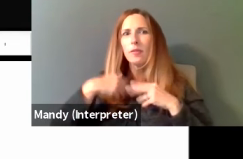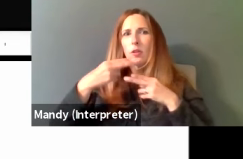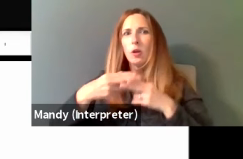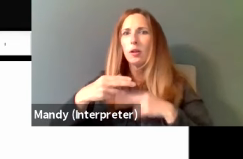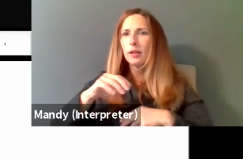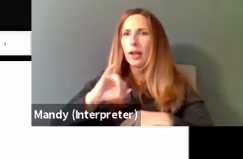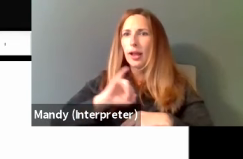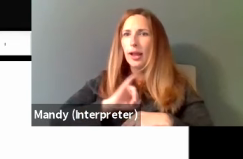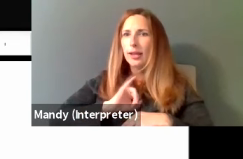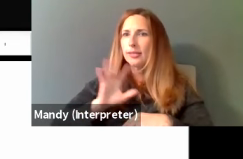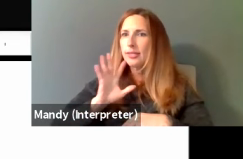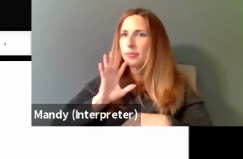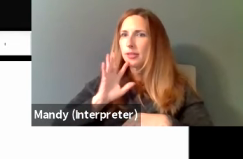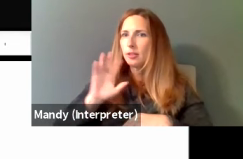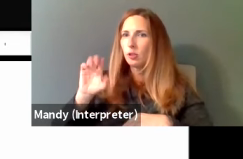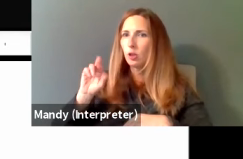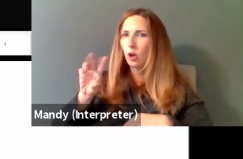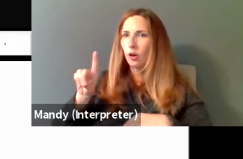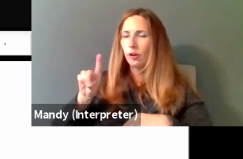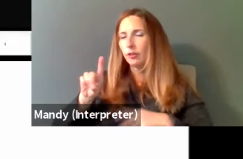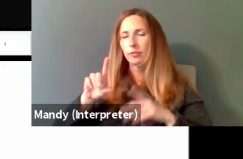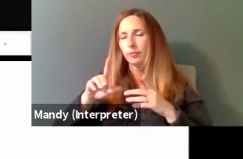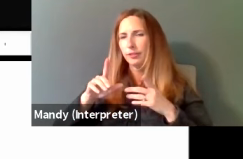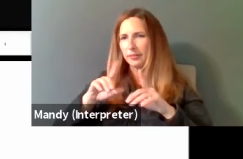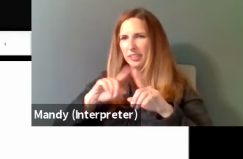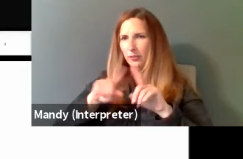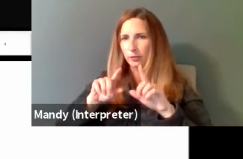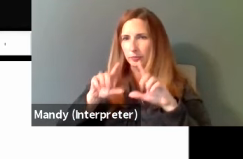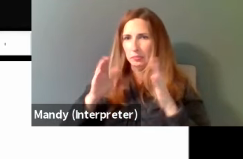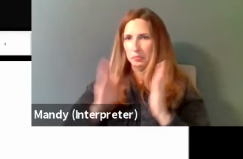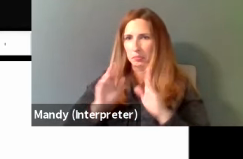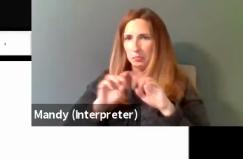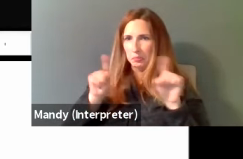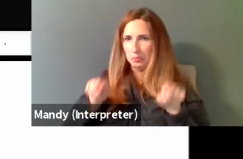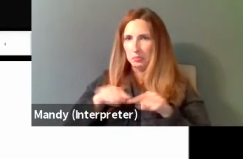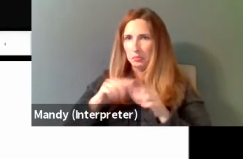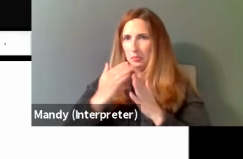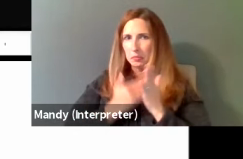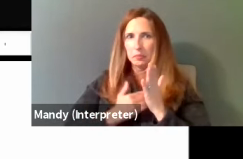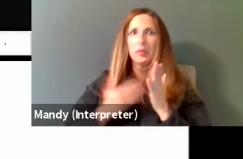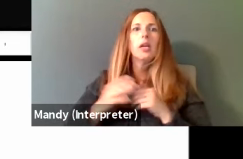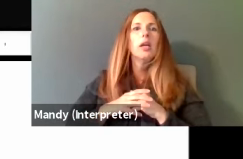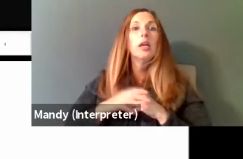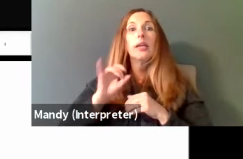which are just different versions of what I showed you. If you have a plan, you can go ahead